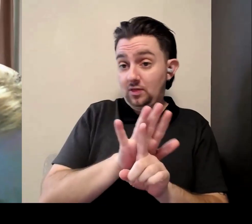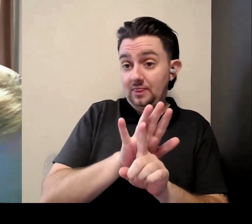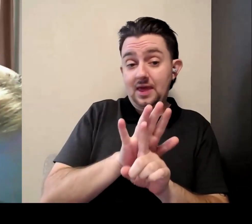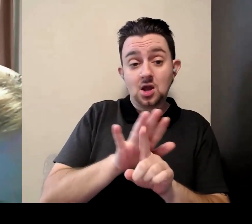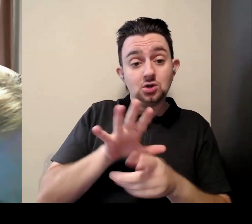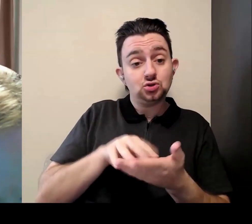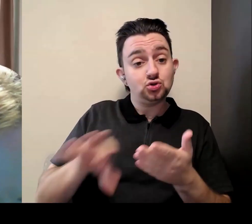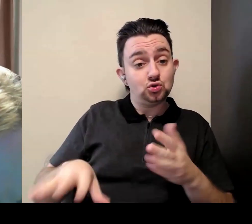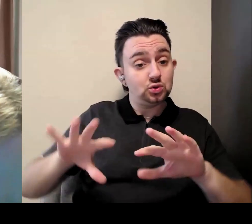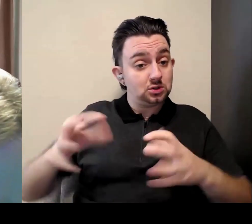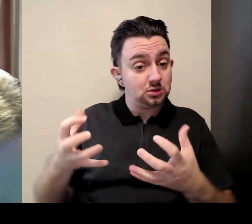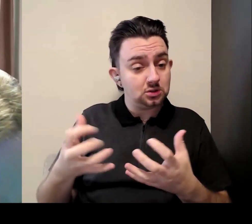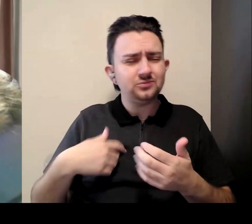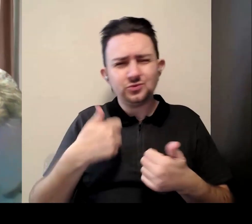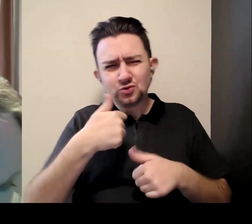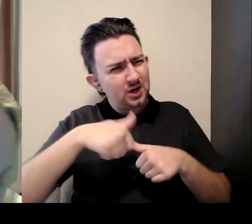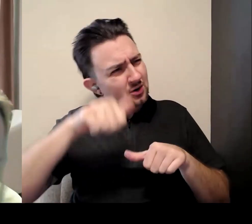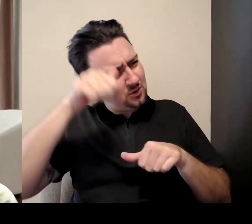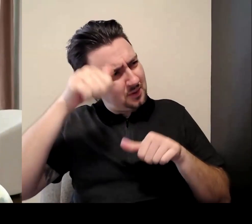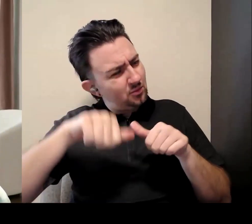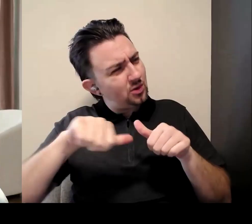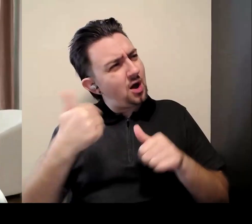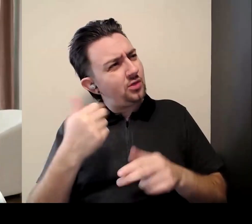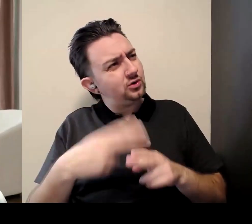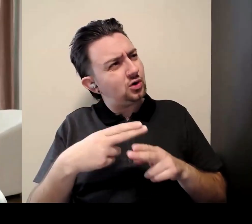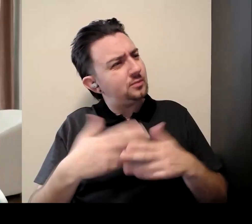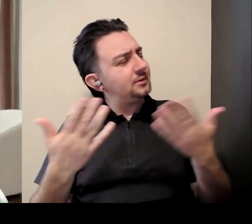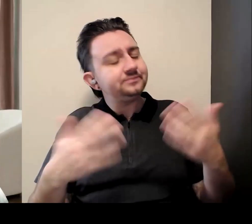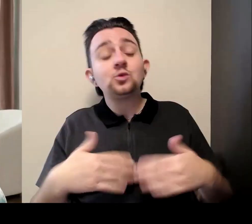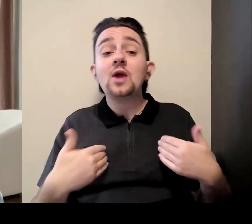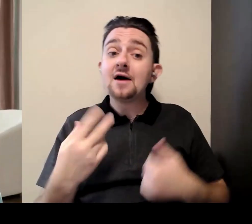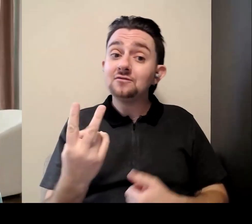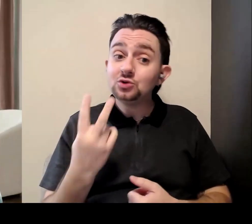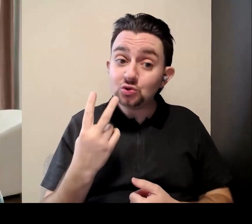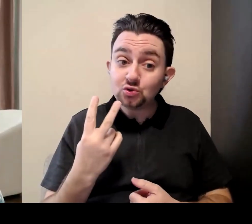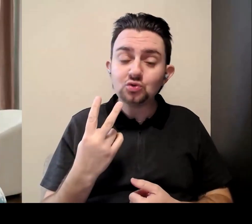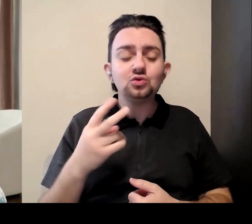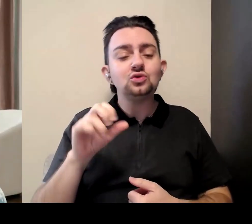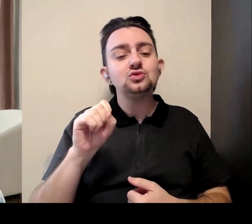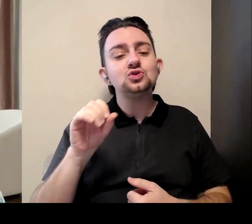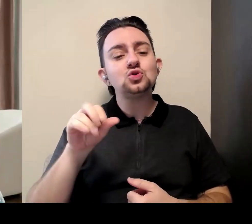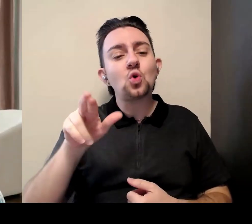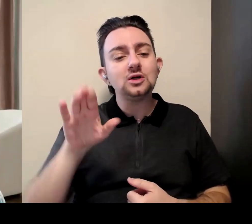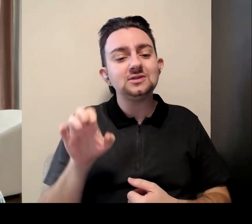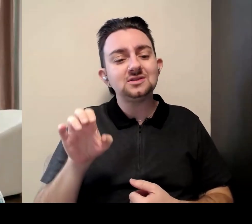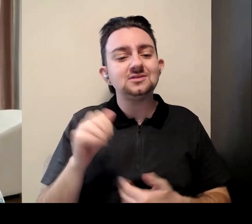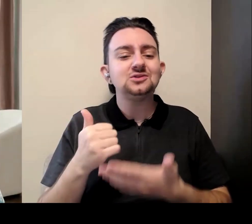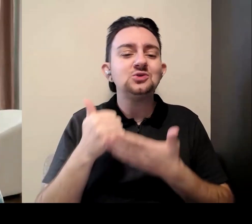And I'm trying to remember what the other one, but there's two sources there to help you with hearing impairments.